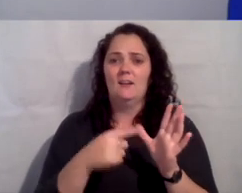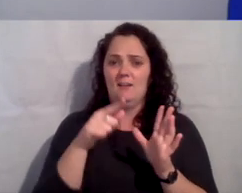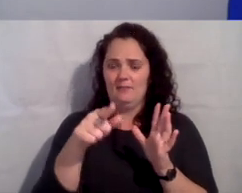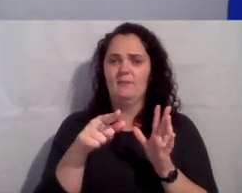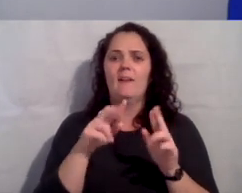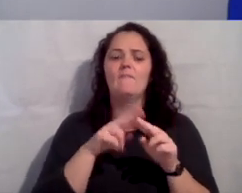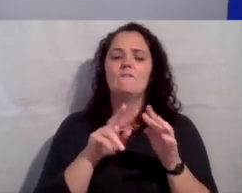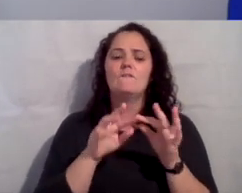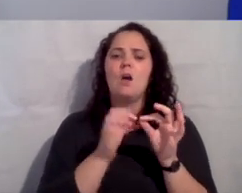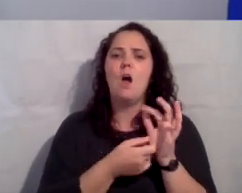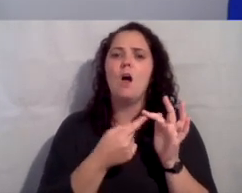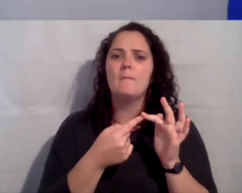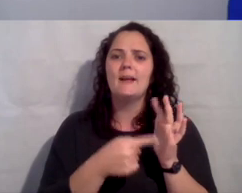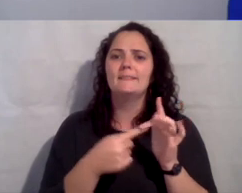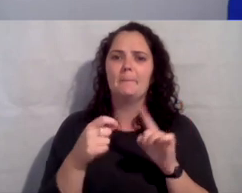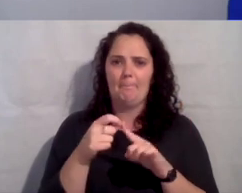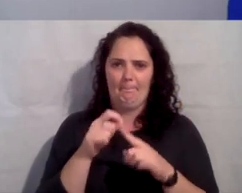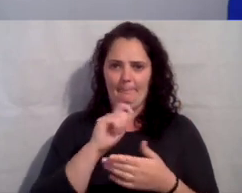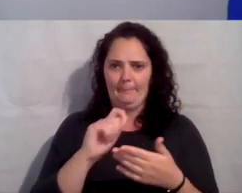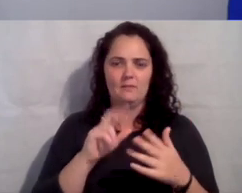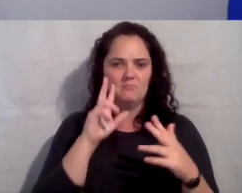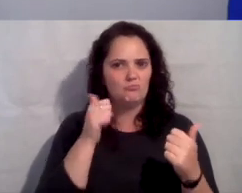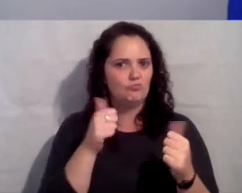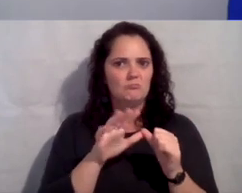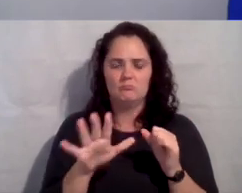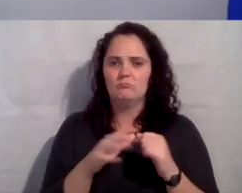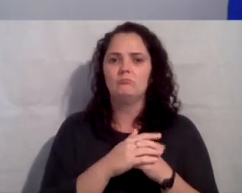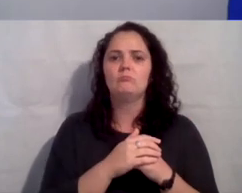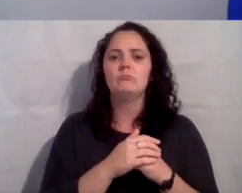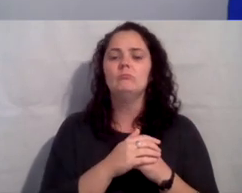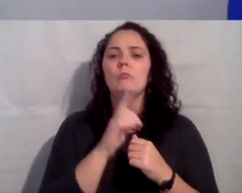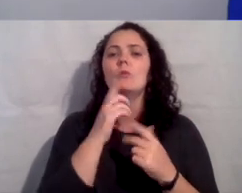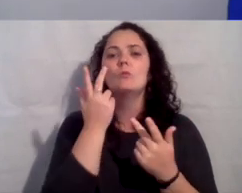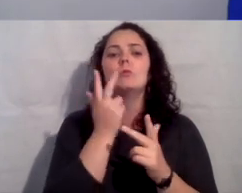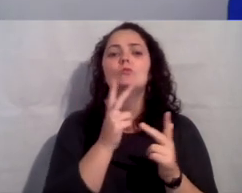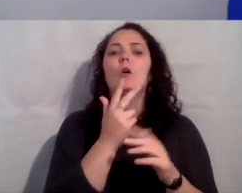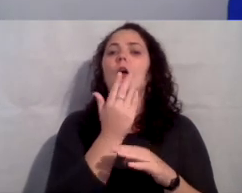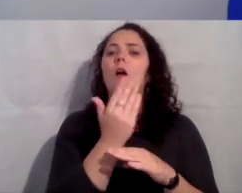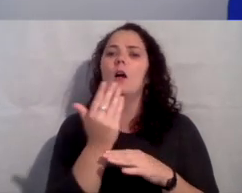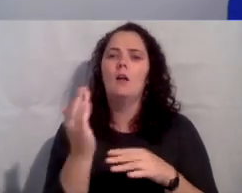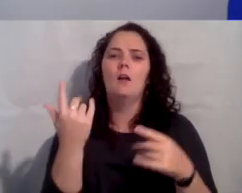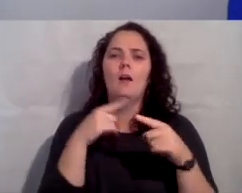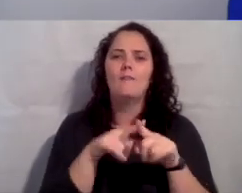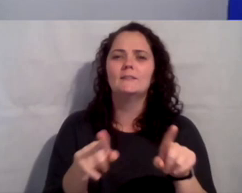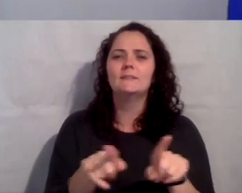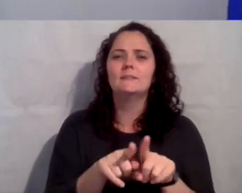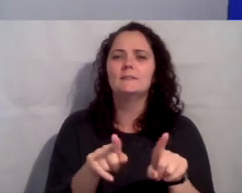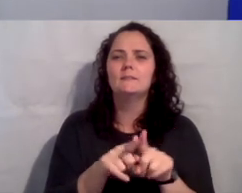tip pen is a great thing to draw with. You'll see in several of the drawings we're going to look at here in just a moment from the QAGOMA Collection that fall under this broad rubric of